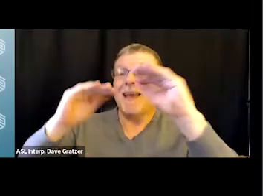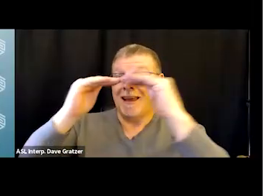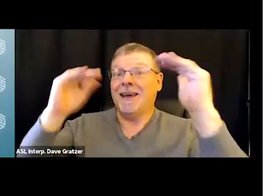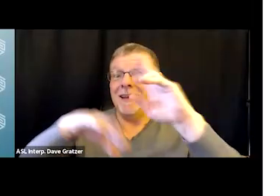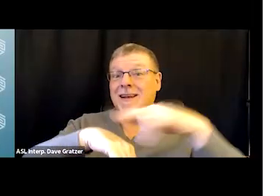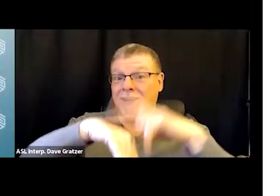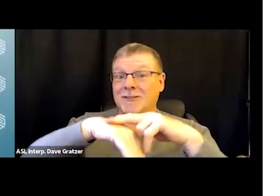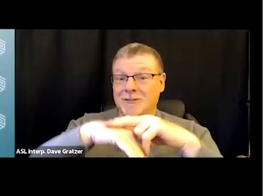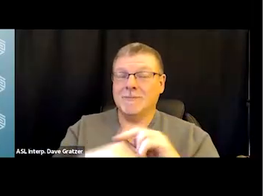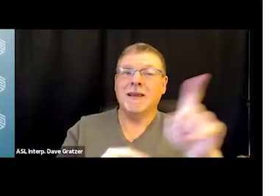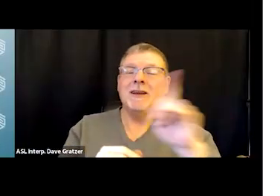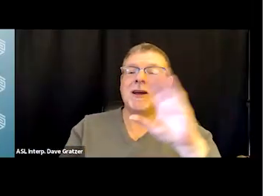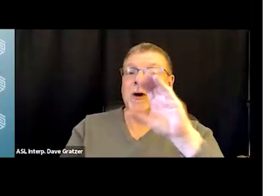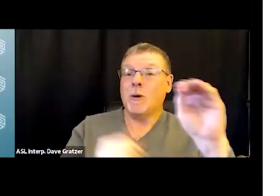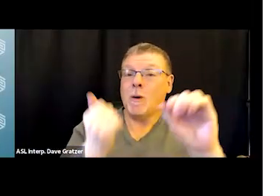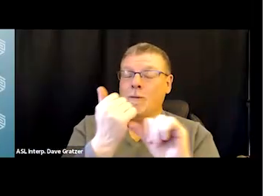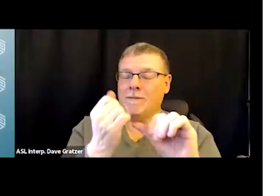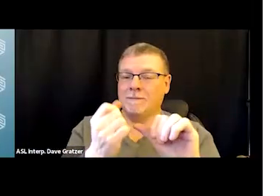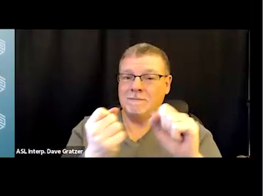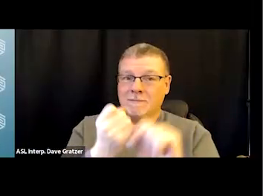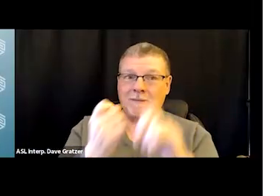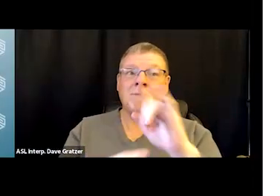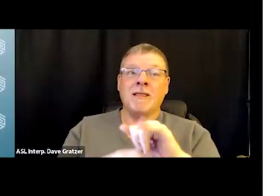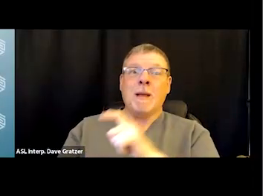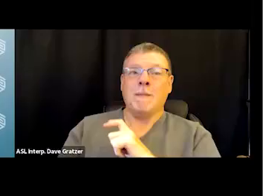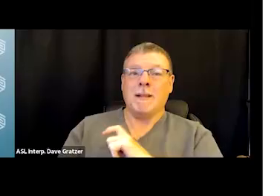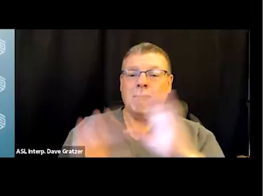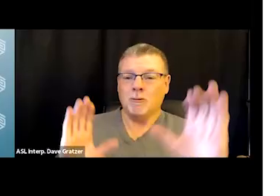She was a co-founder of the San Francisco Police Department's Crisis Intervention